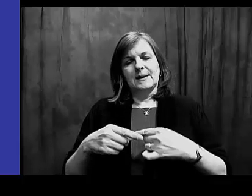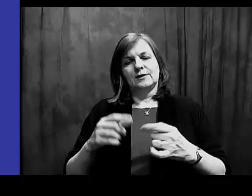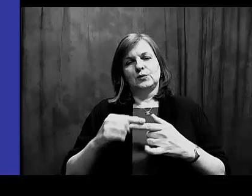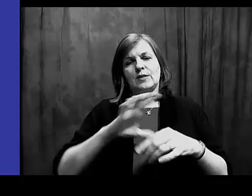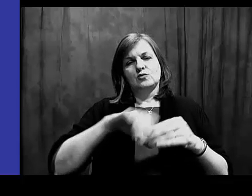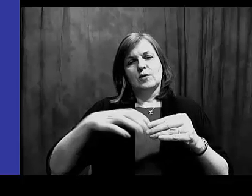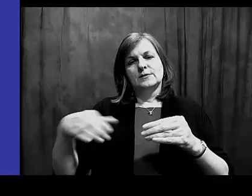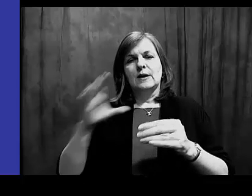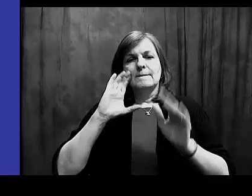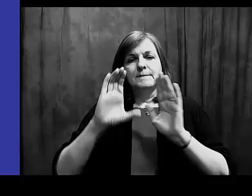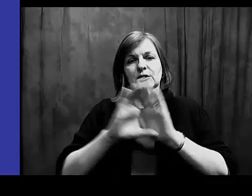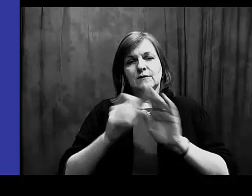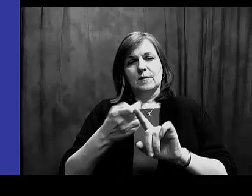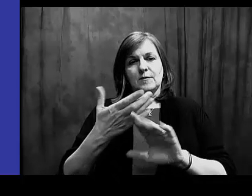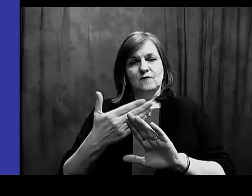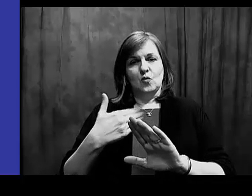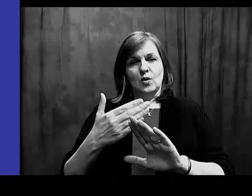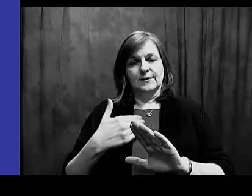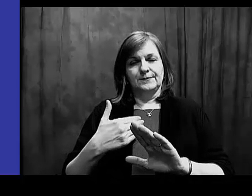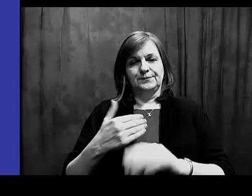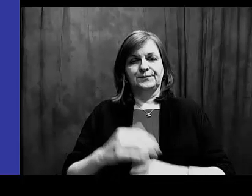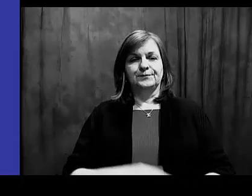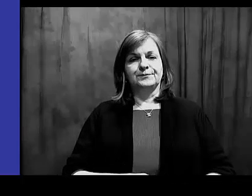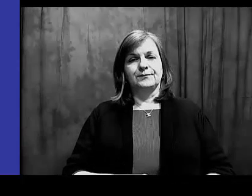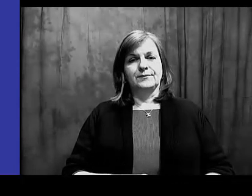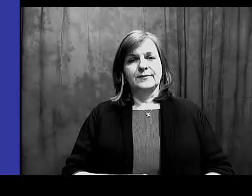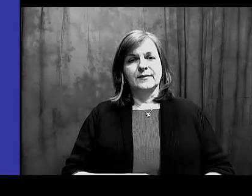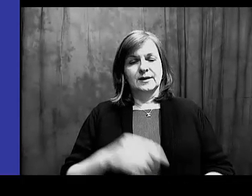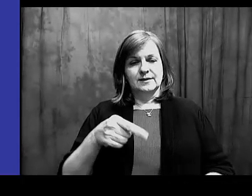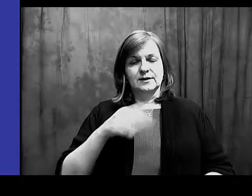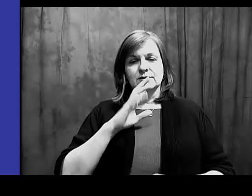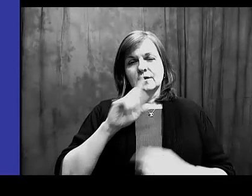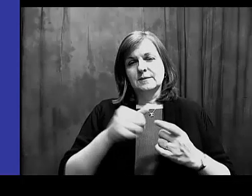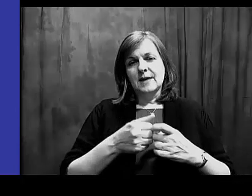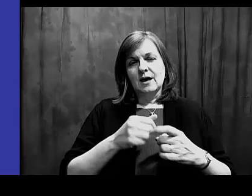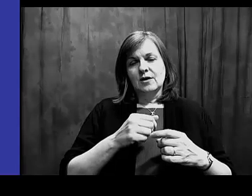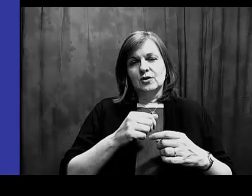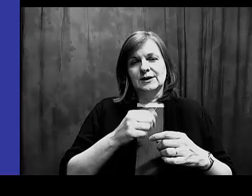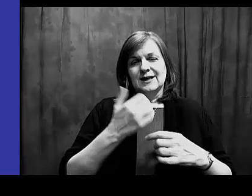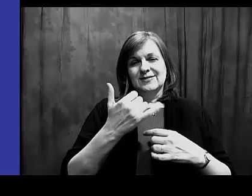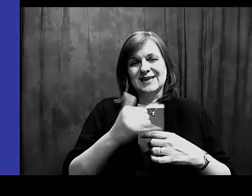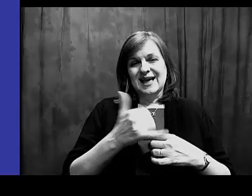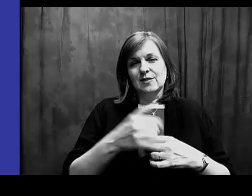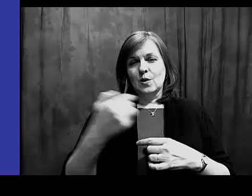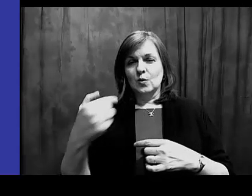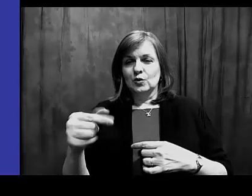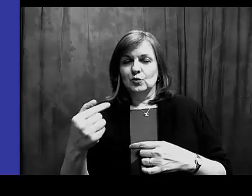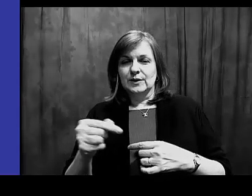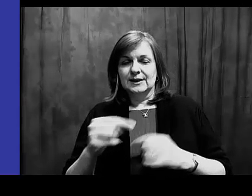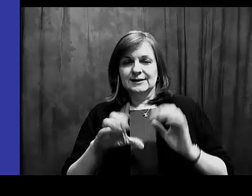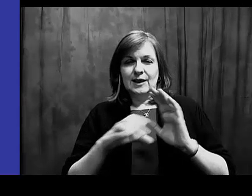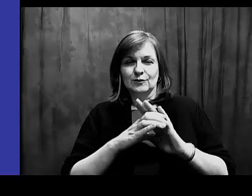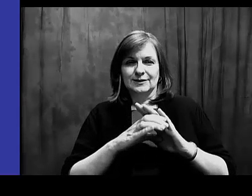so back to a chromosome picture from before this of course it just focusing on the dominant and recessive of our yellow and green